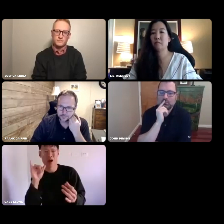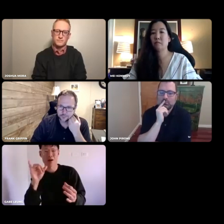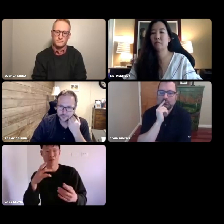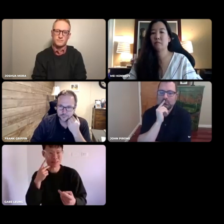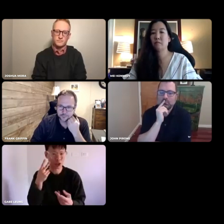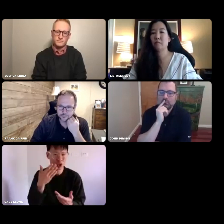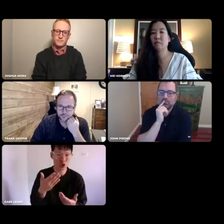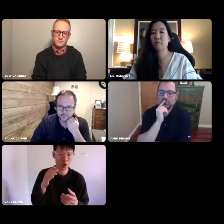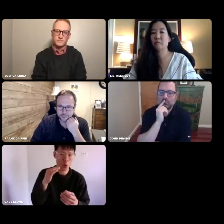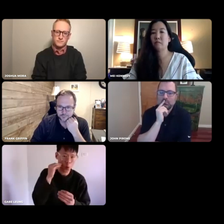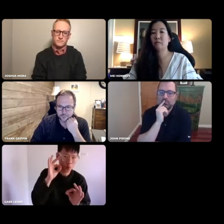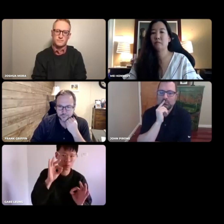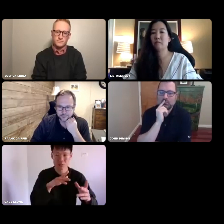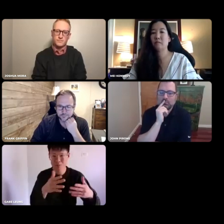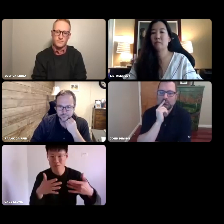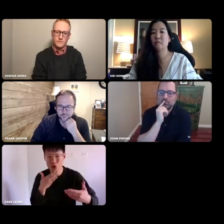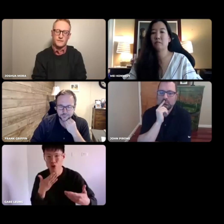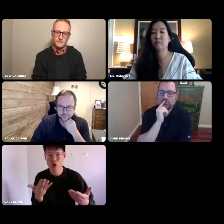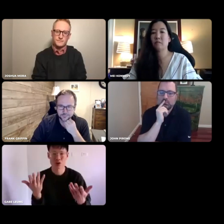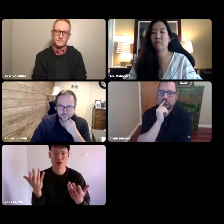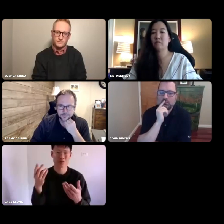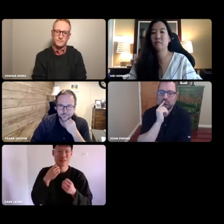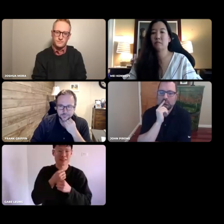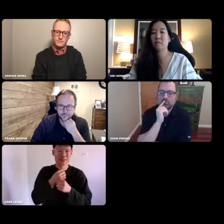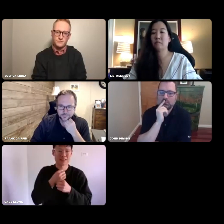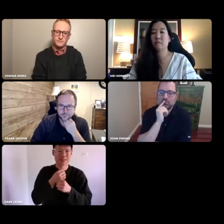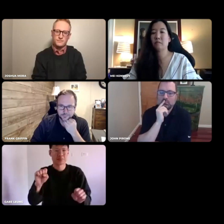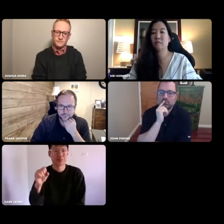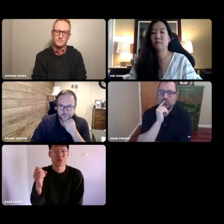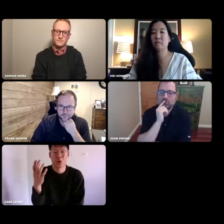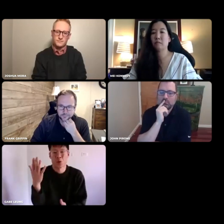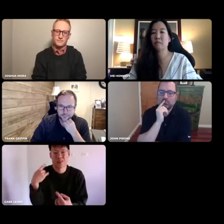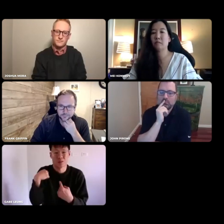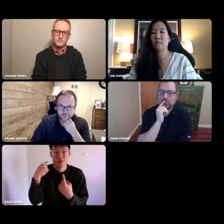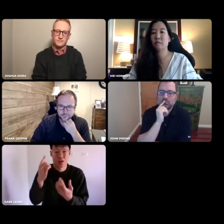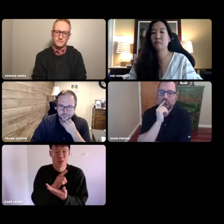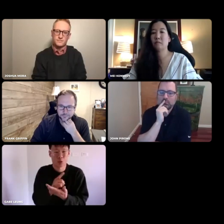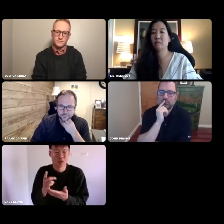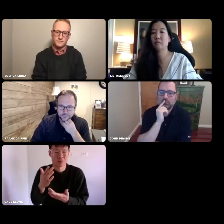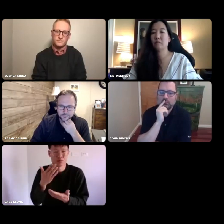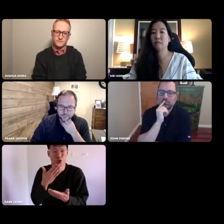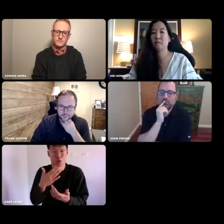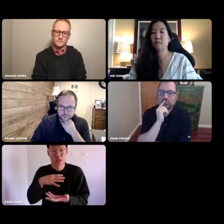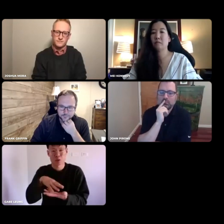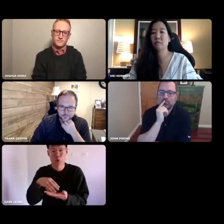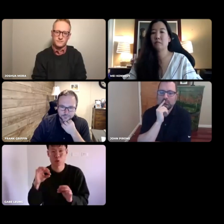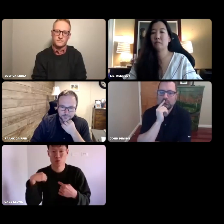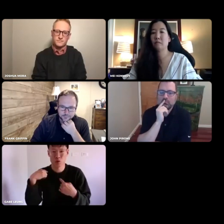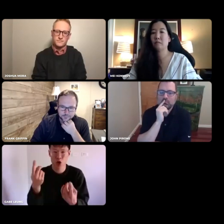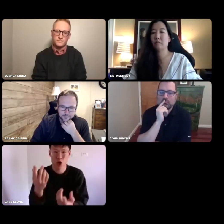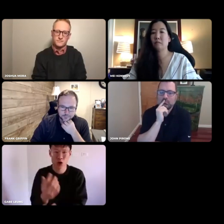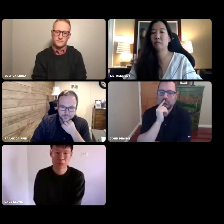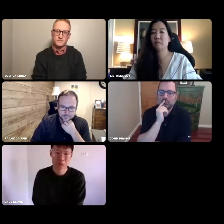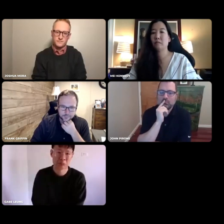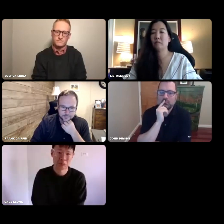We can see each other face-to-face. I know they're safe.